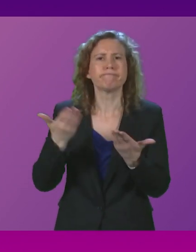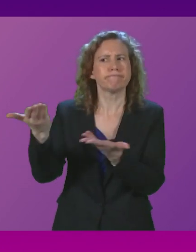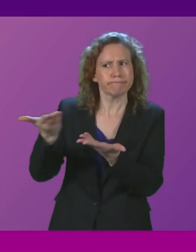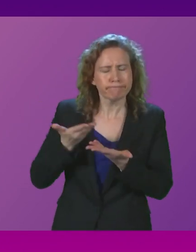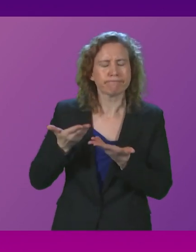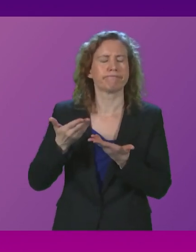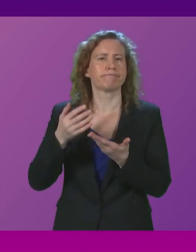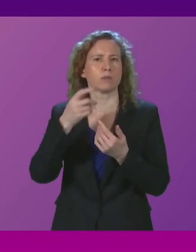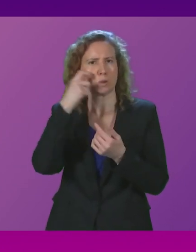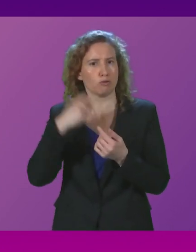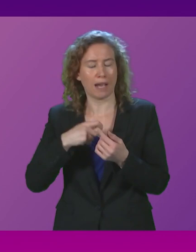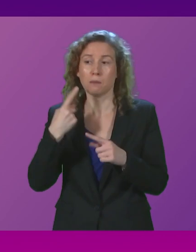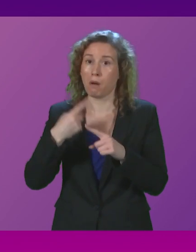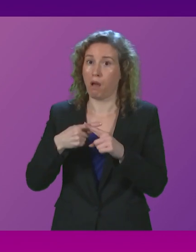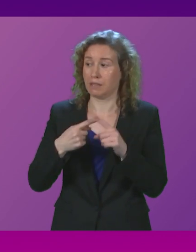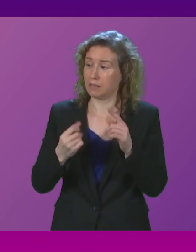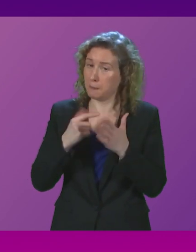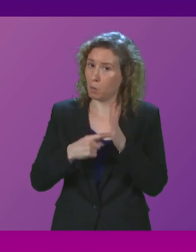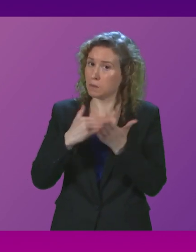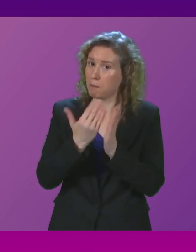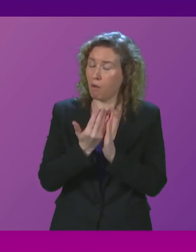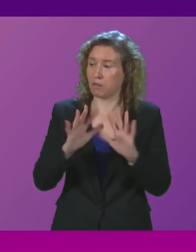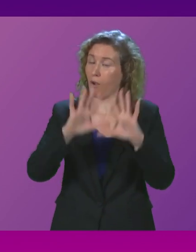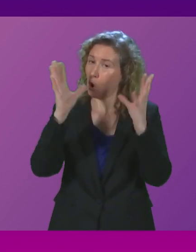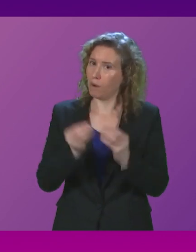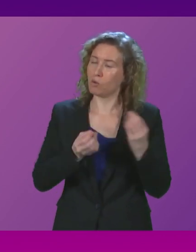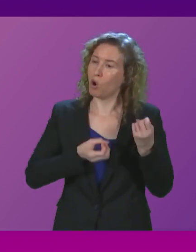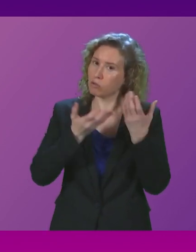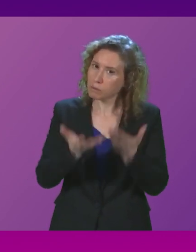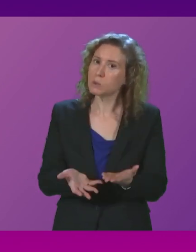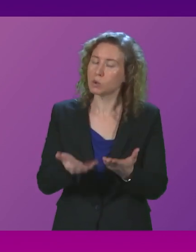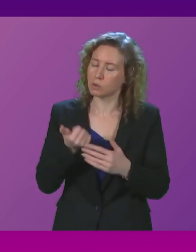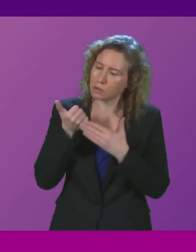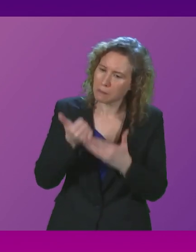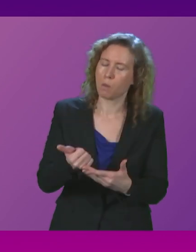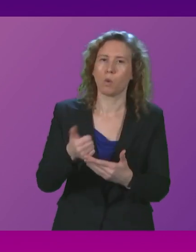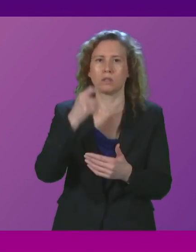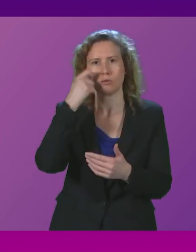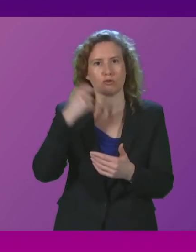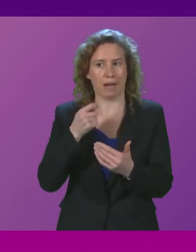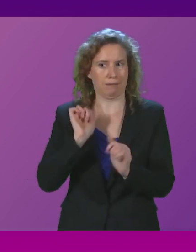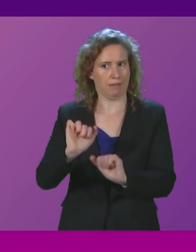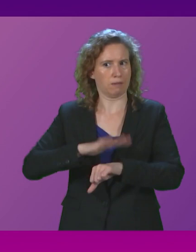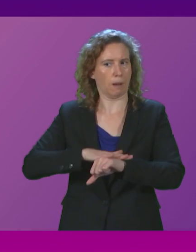part of our overall contribution to supporting and helping Ukraine in its hour of need.